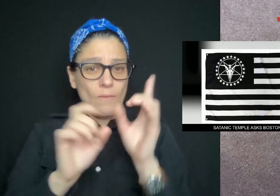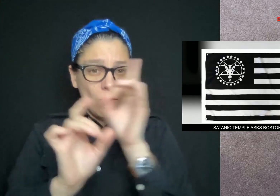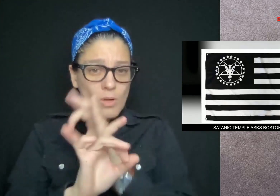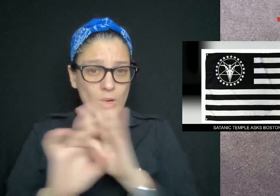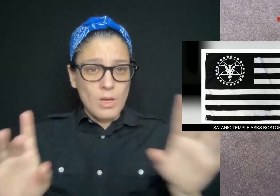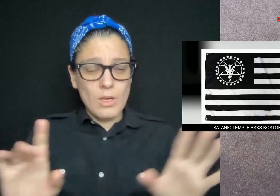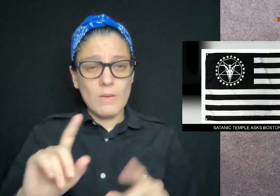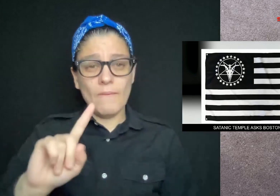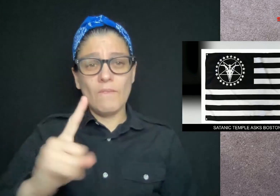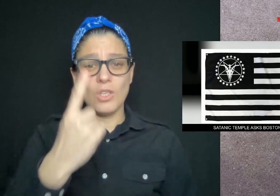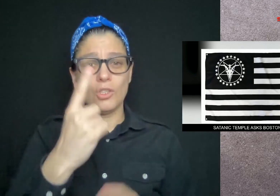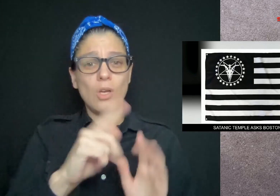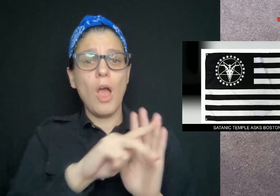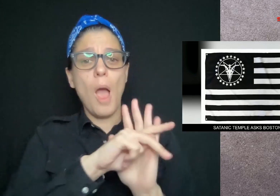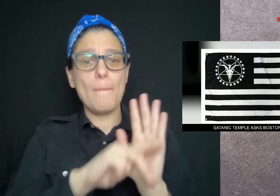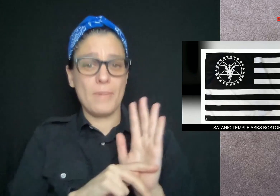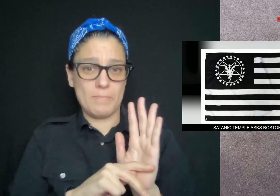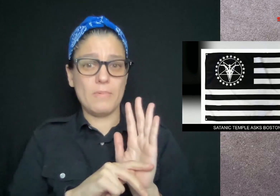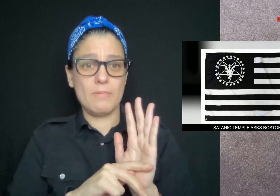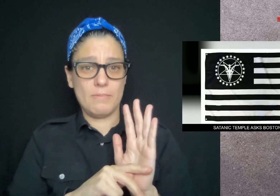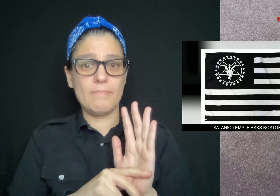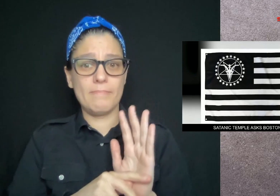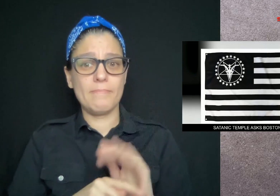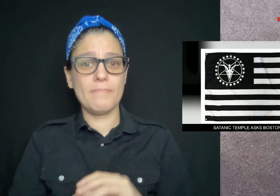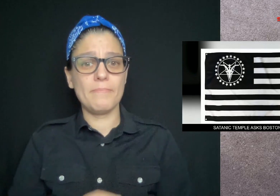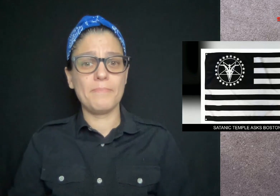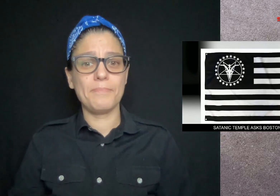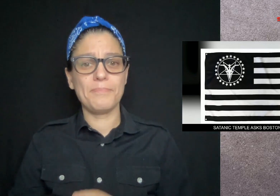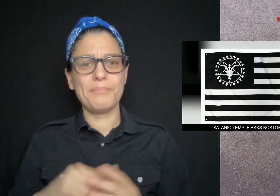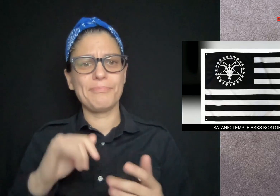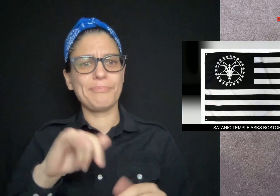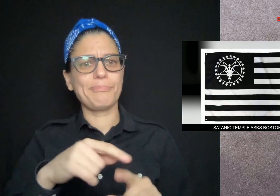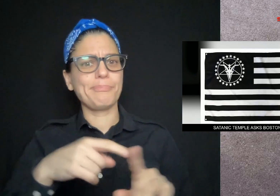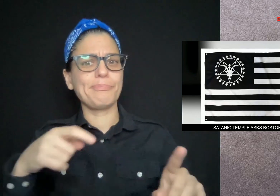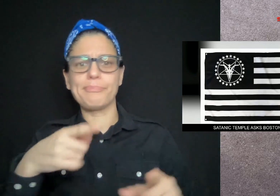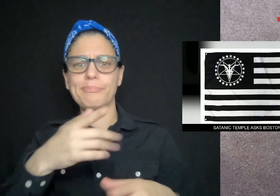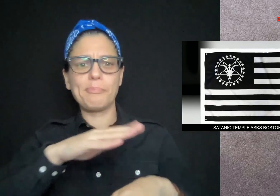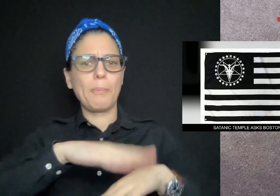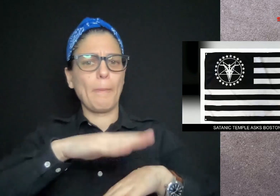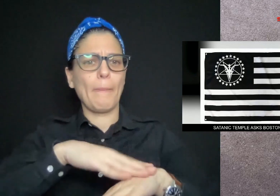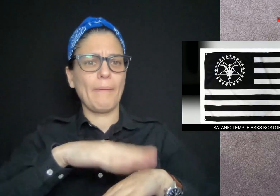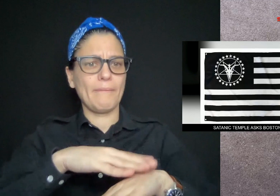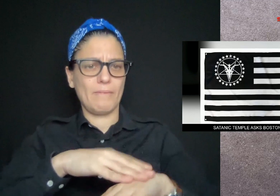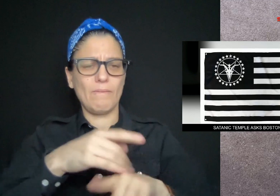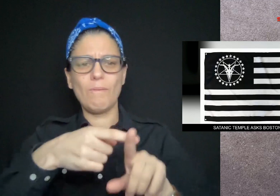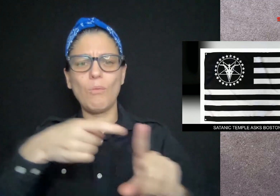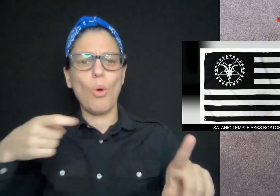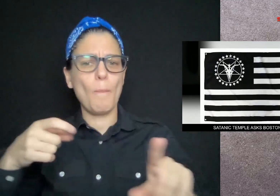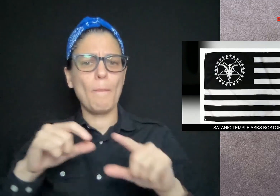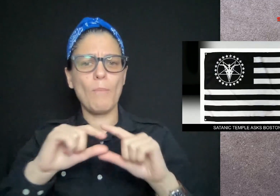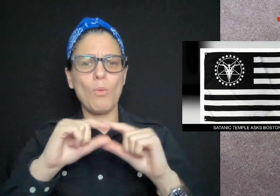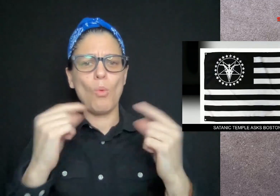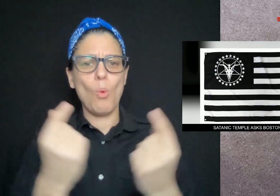earlier this week the Boston Supreme Court ruled the state violated the first amendment